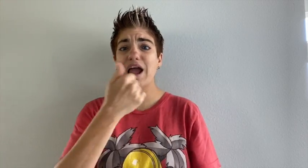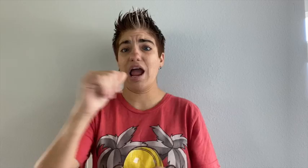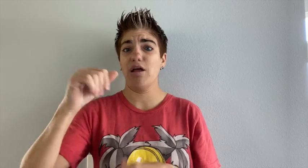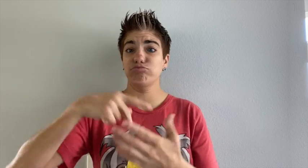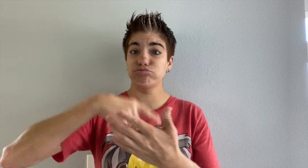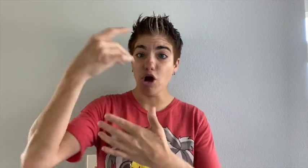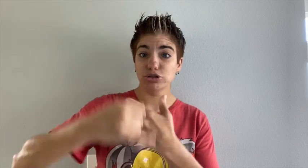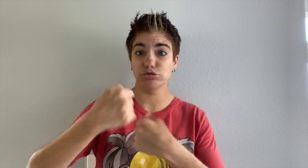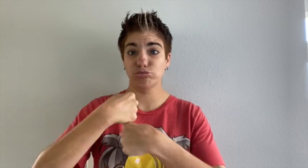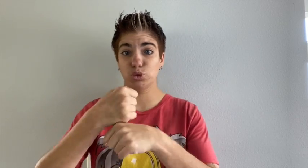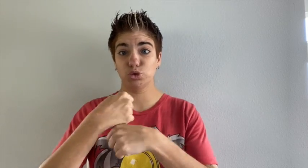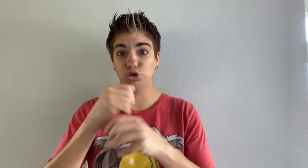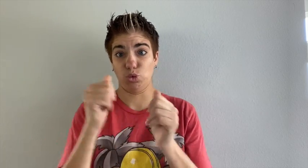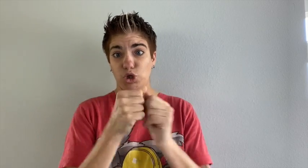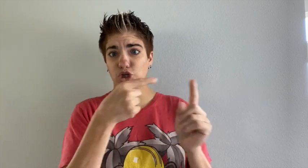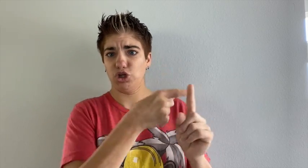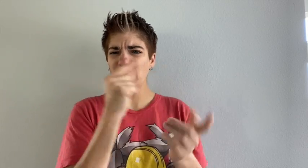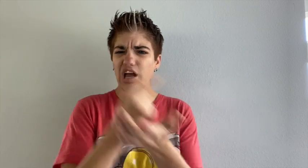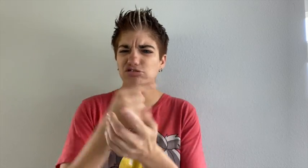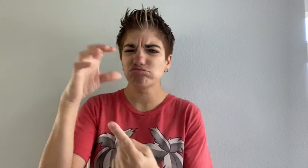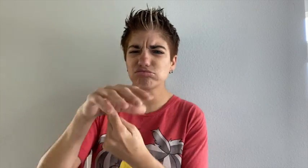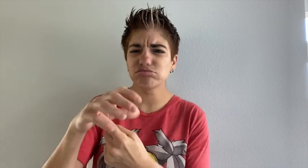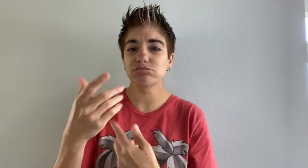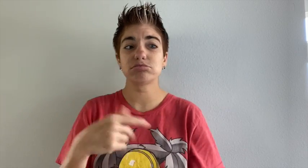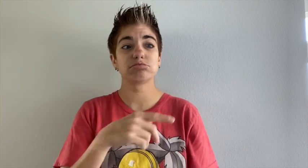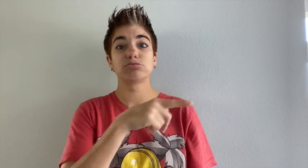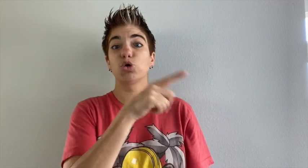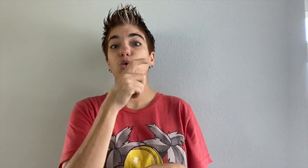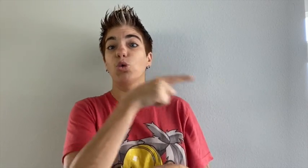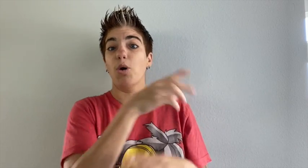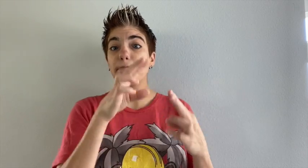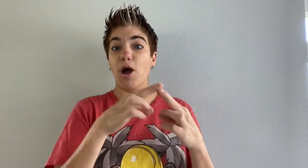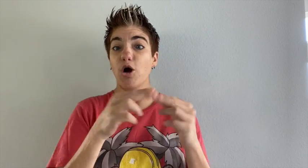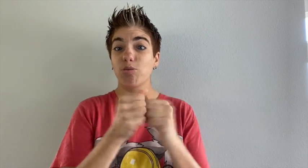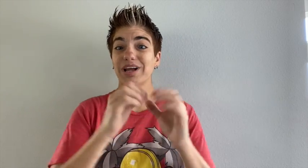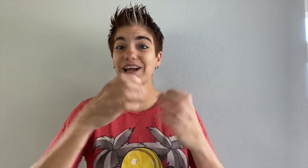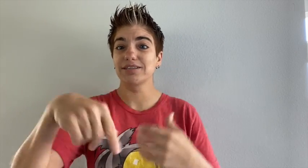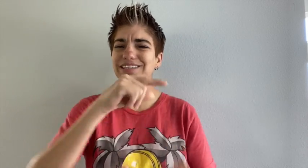project, it's guaranteed that they do it with a smile and they